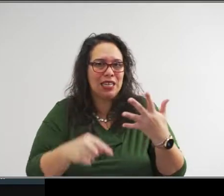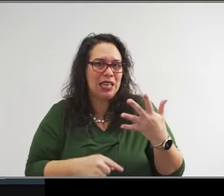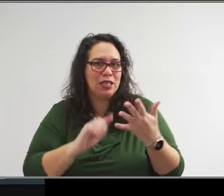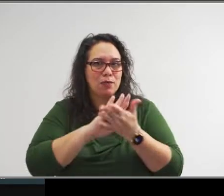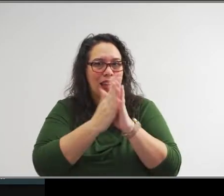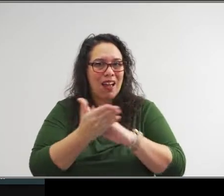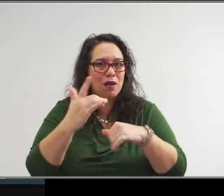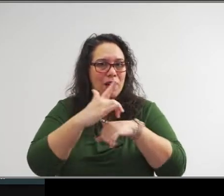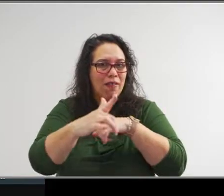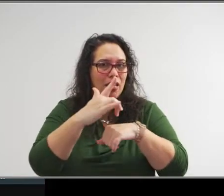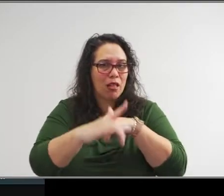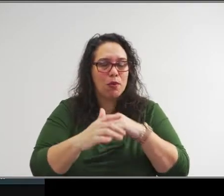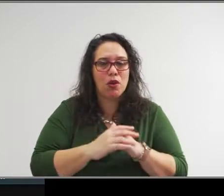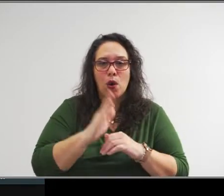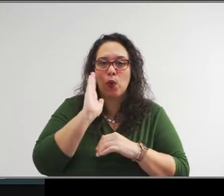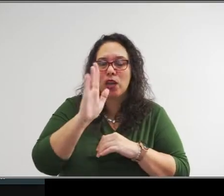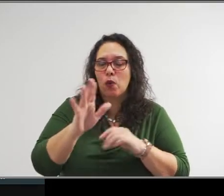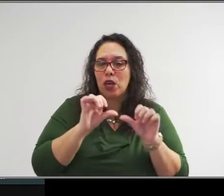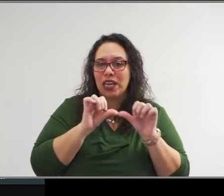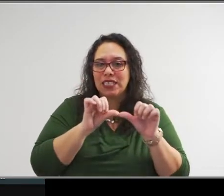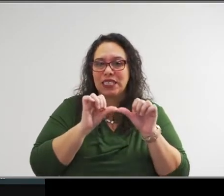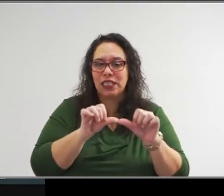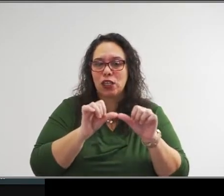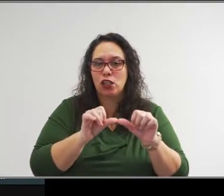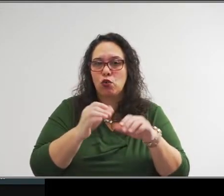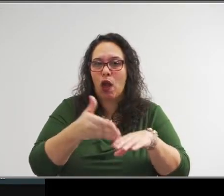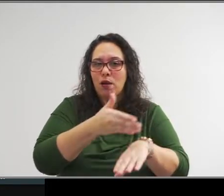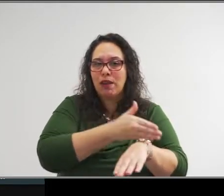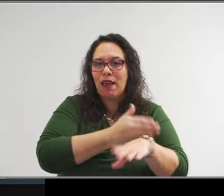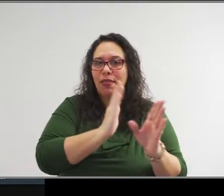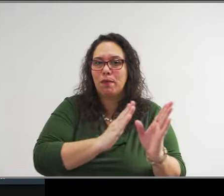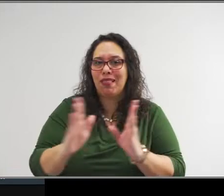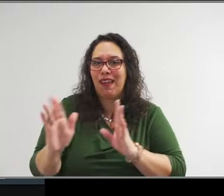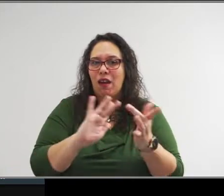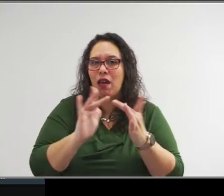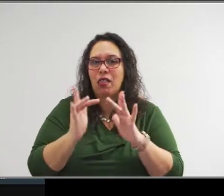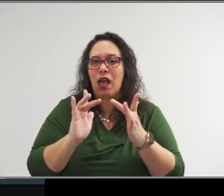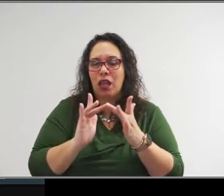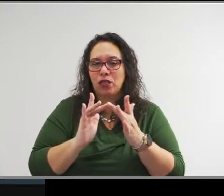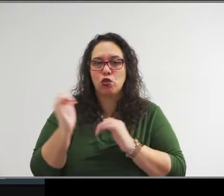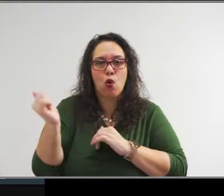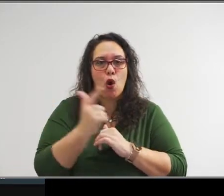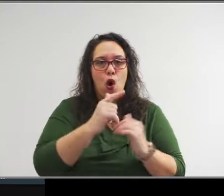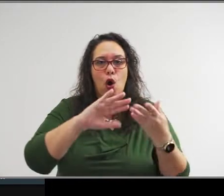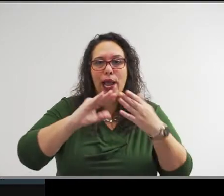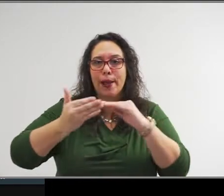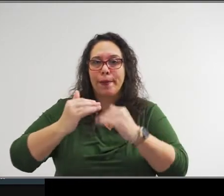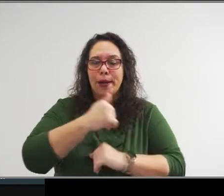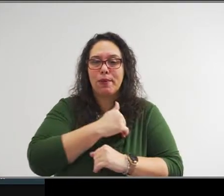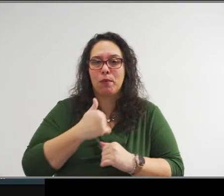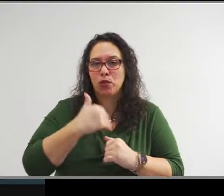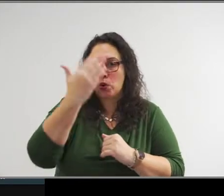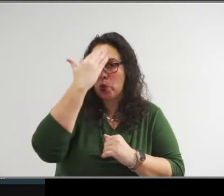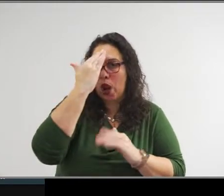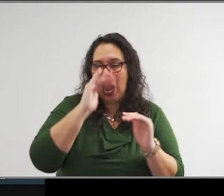and we'll continue to update our plan online so our community members are also aware of how we're going to utilize those funds.